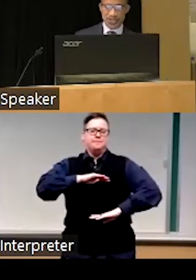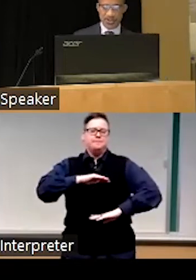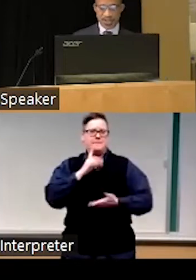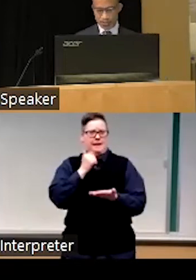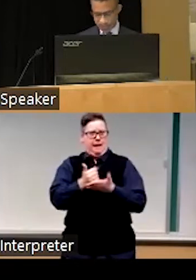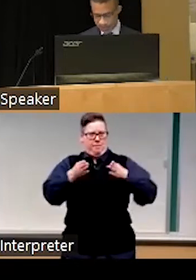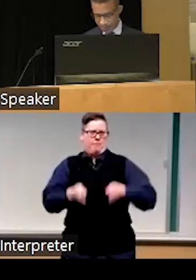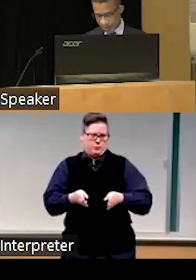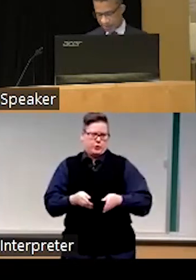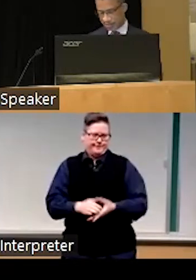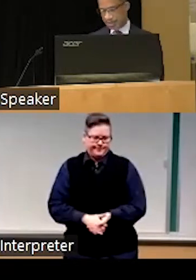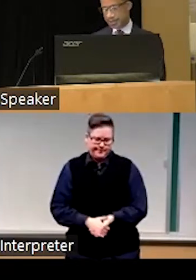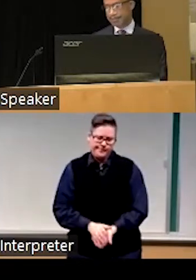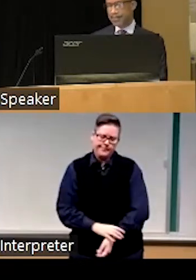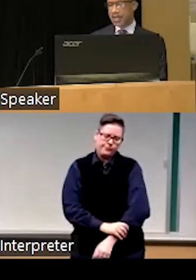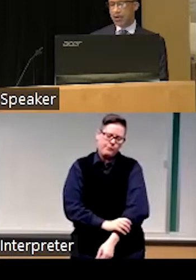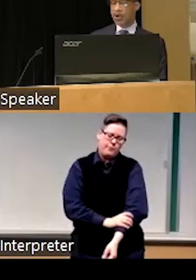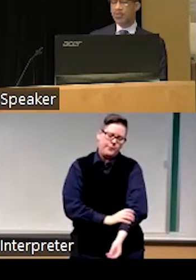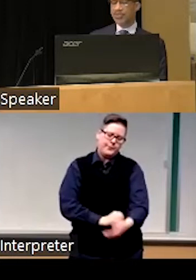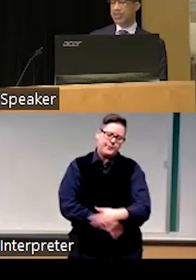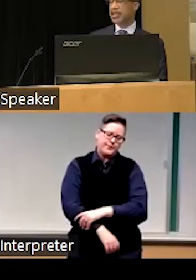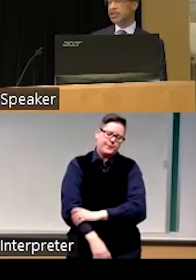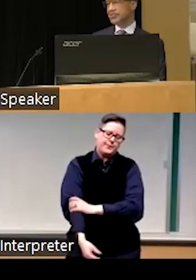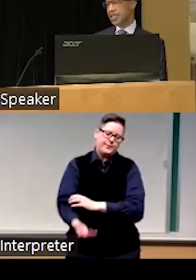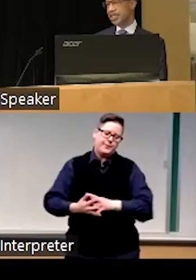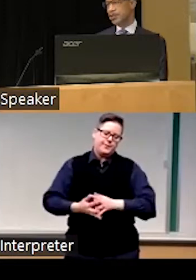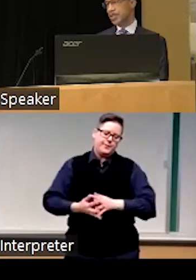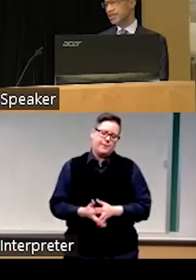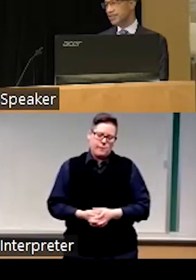with serious and persistent mental illness and one way is sort of illustrating these Dimensions